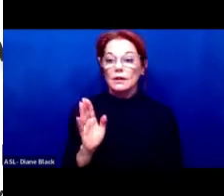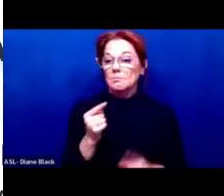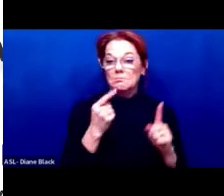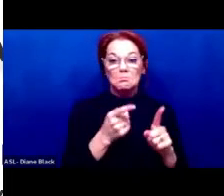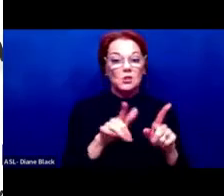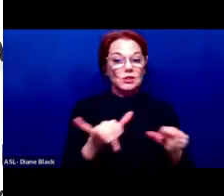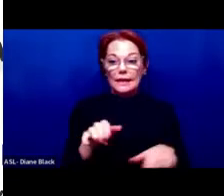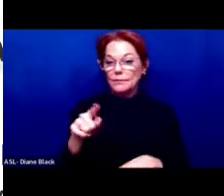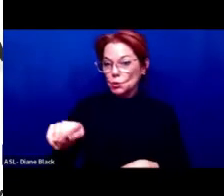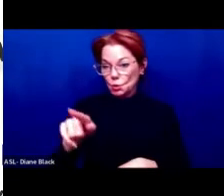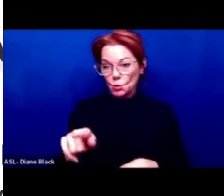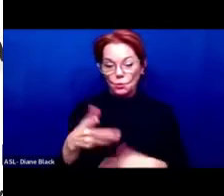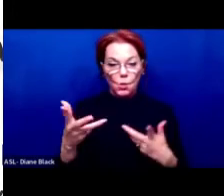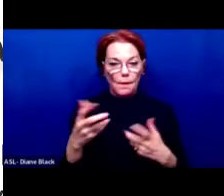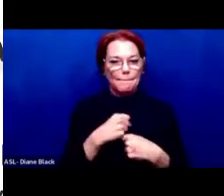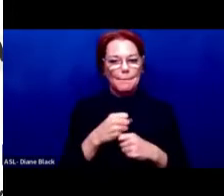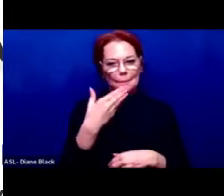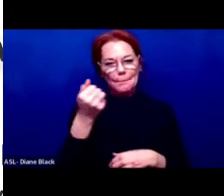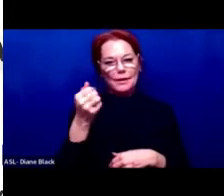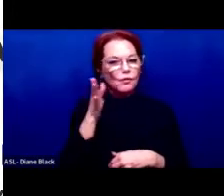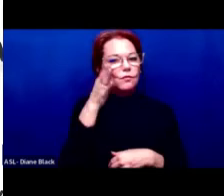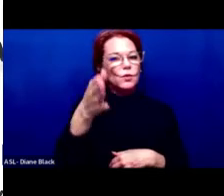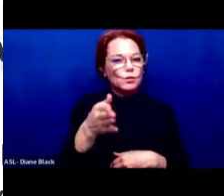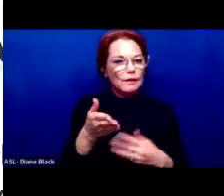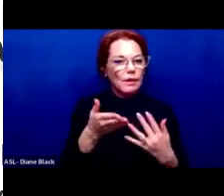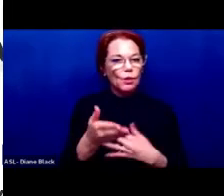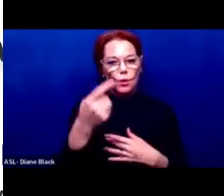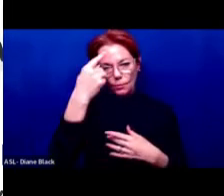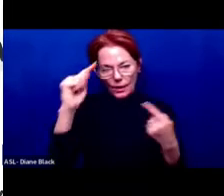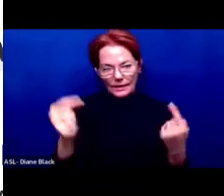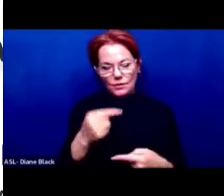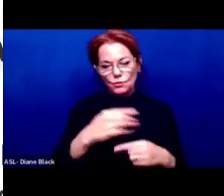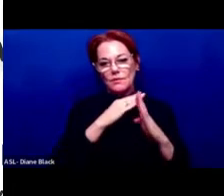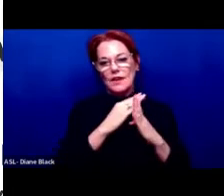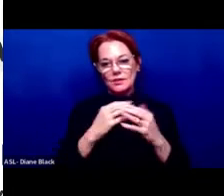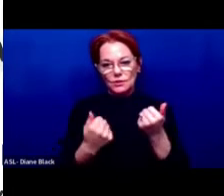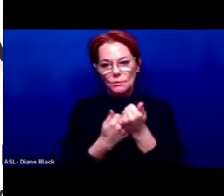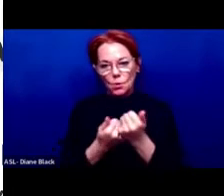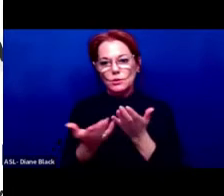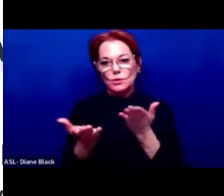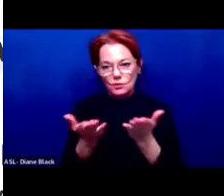future for all Nebraskans through brain injury prevention, education, support, and services. And so these are in